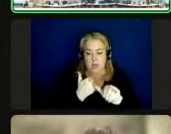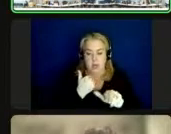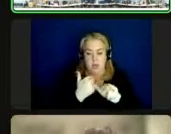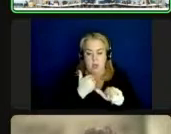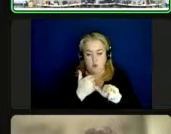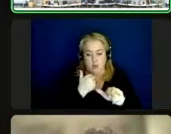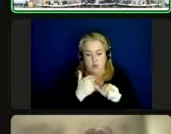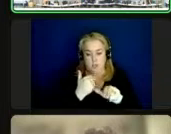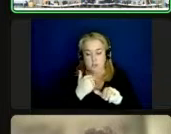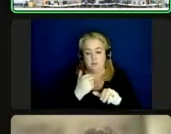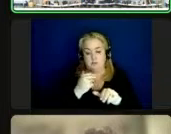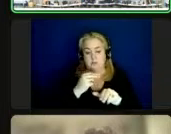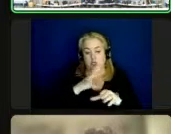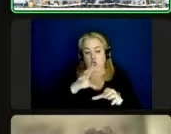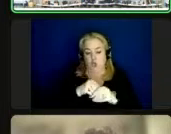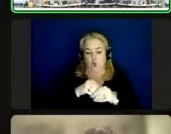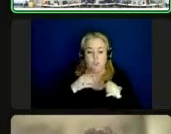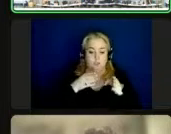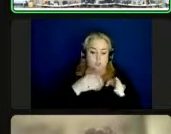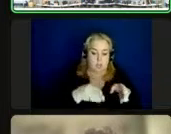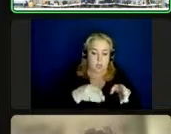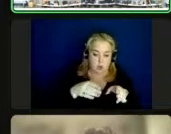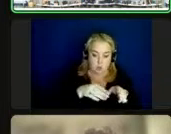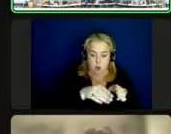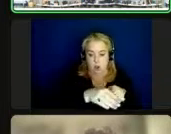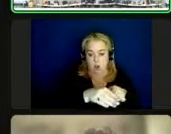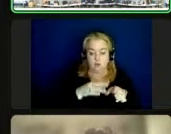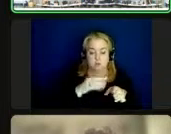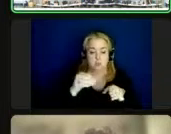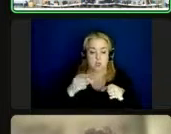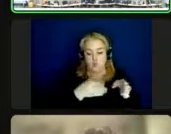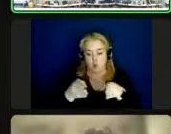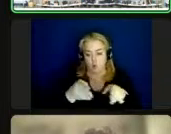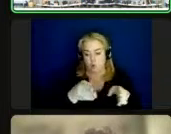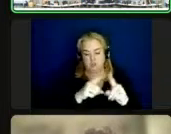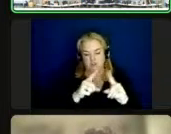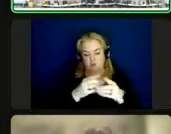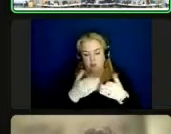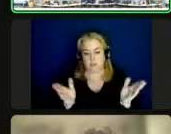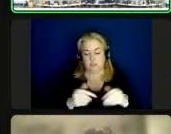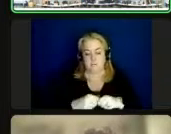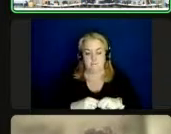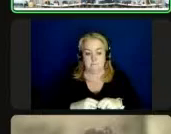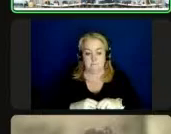RESTRICTION THAT THERE'S HIGHWAY REVENUE.